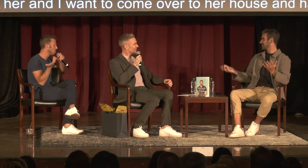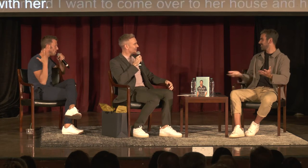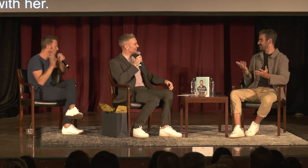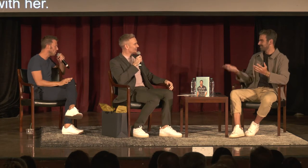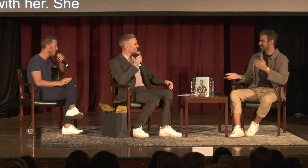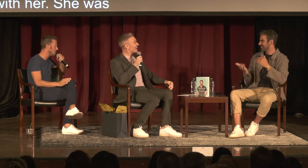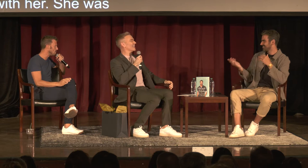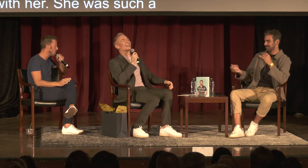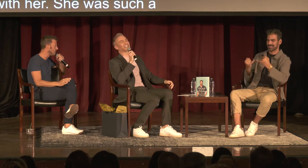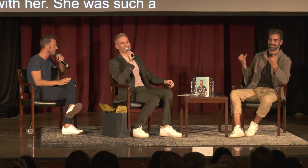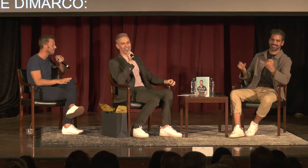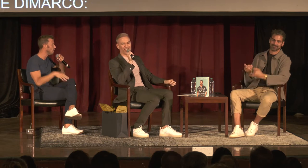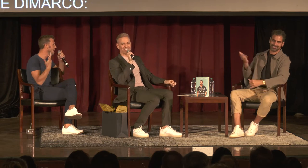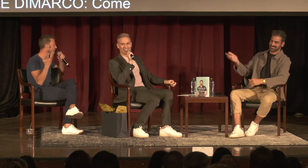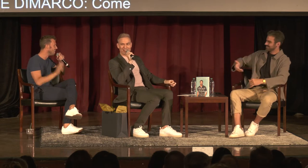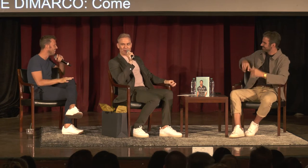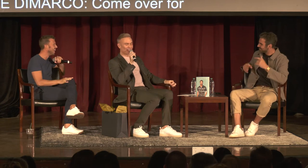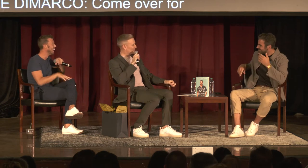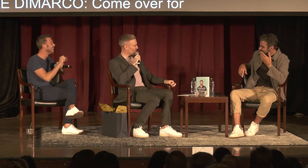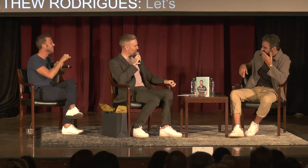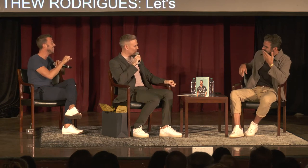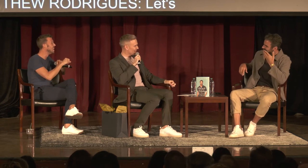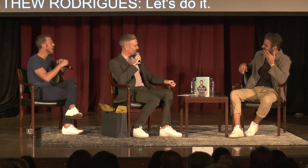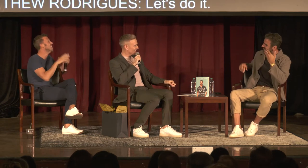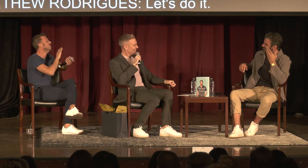come over for pasta. We will have dinner. Yeah let's do it, we'll have chicken parmesan.